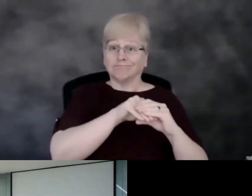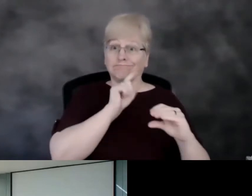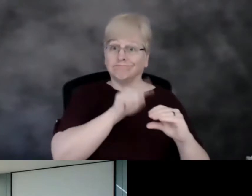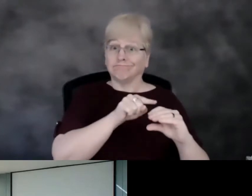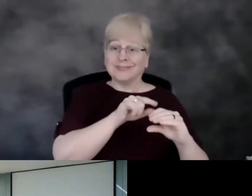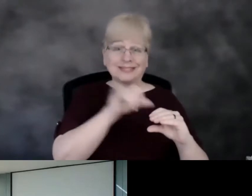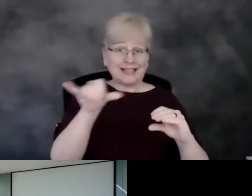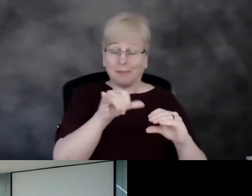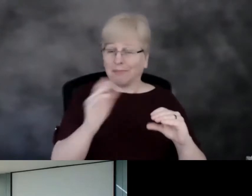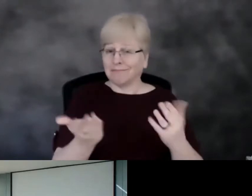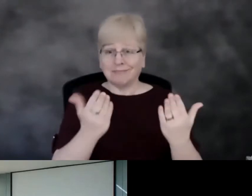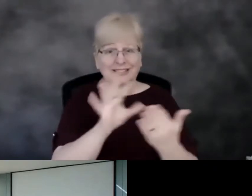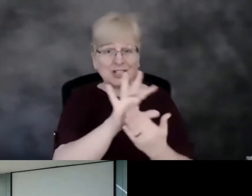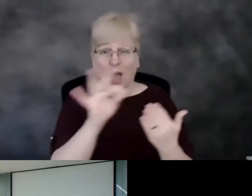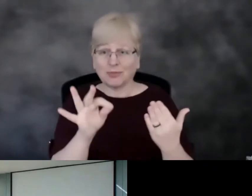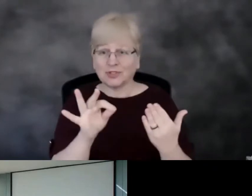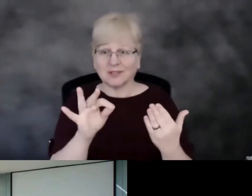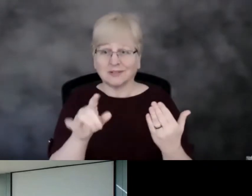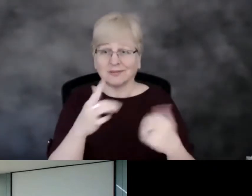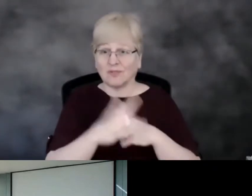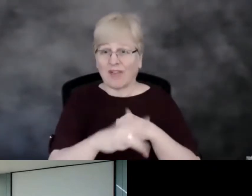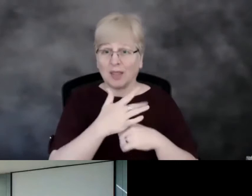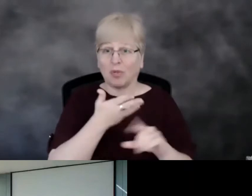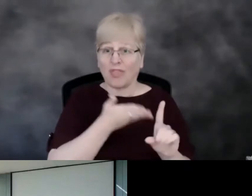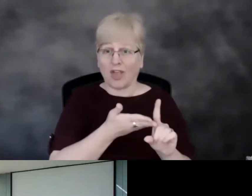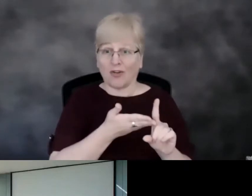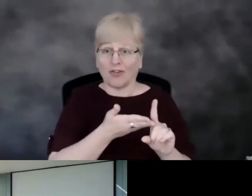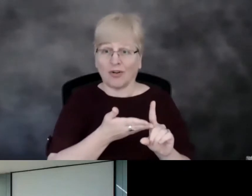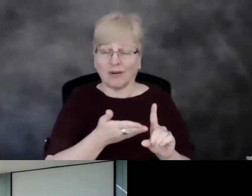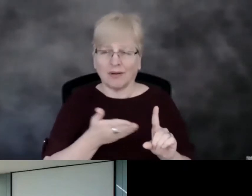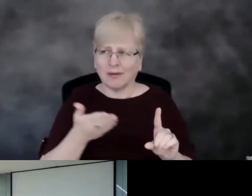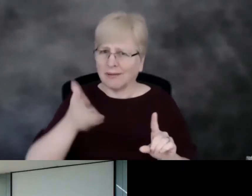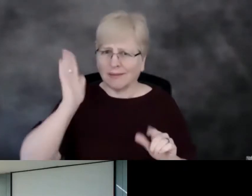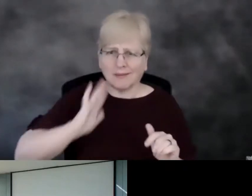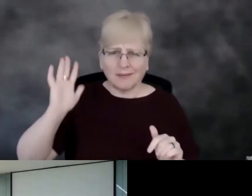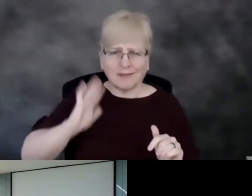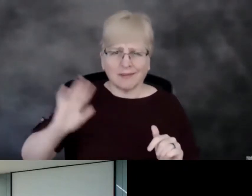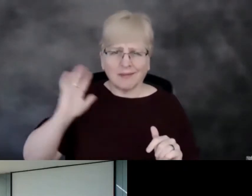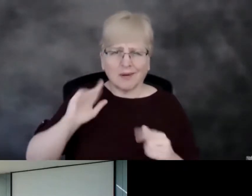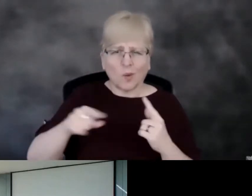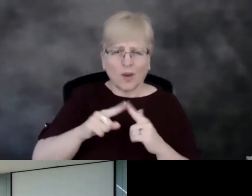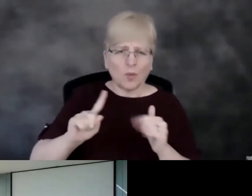we started that option, I suppose we had about 16:10:02 1000 papers. Now, we are running